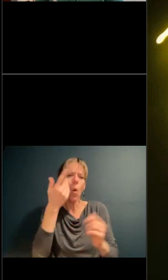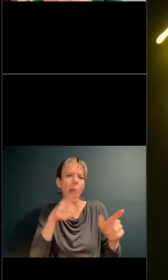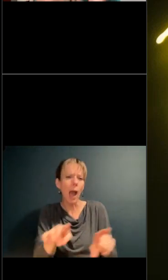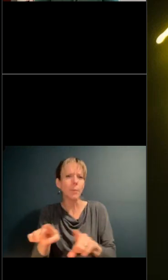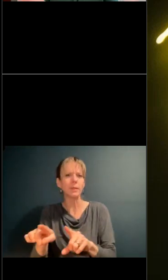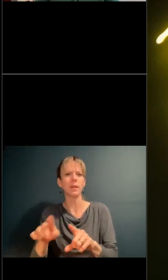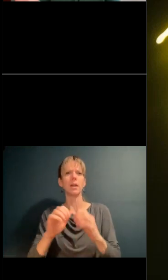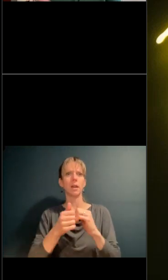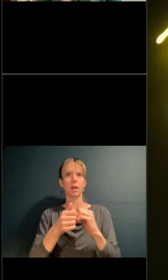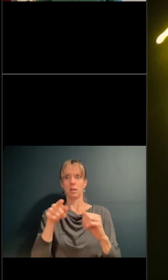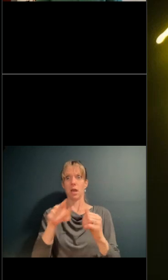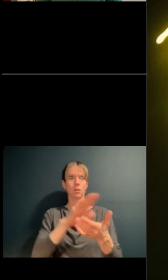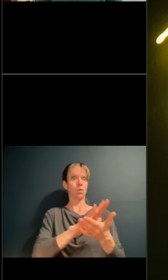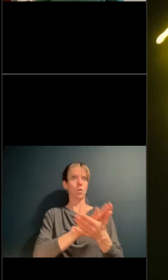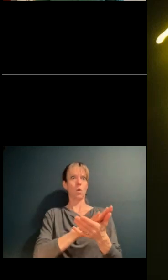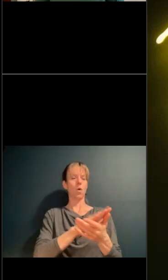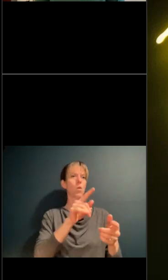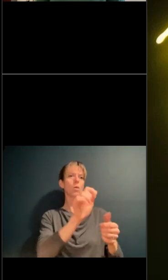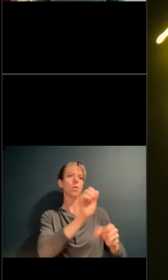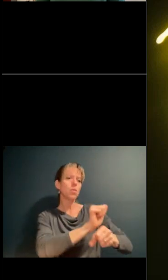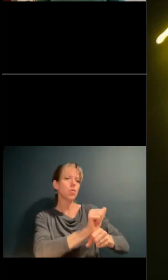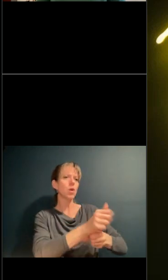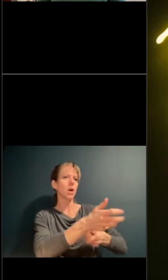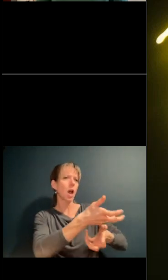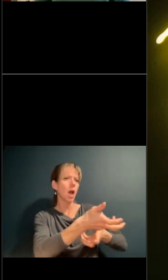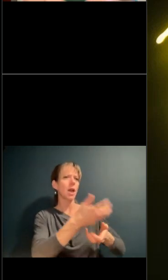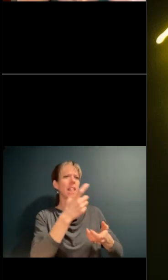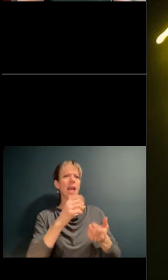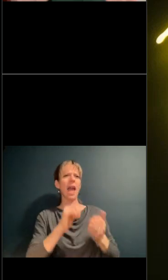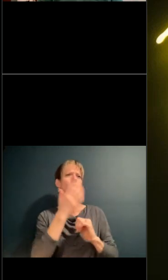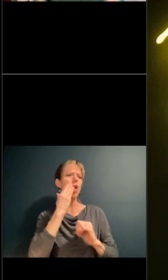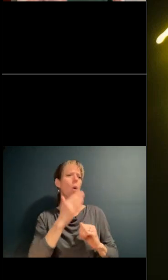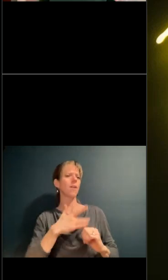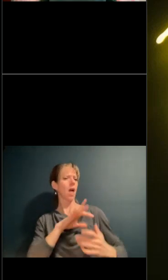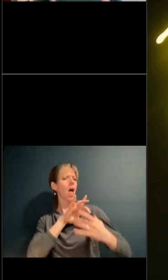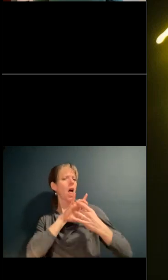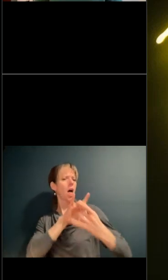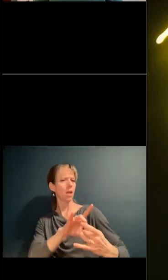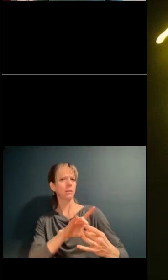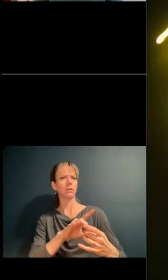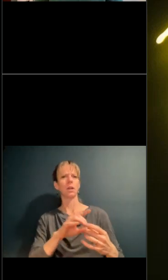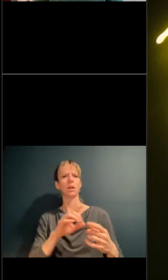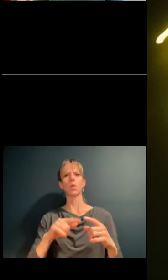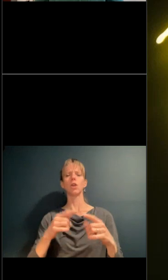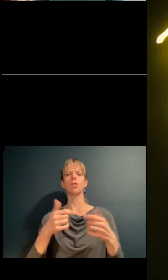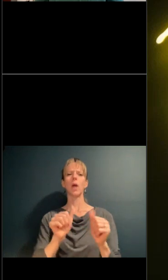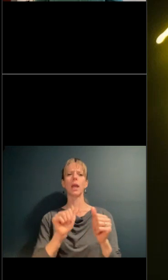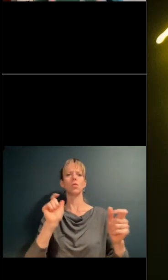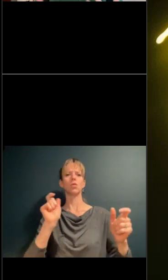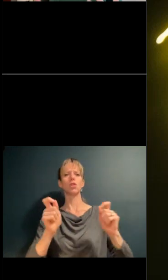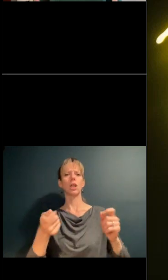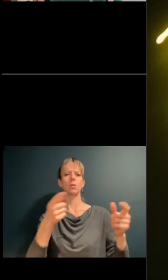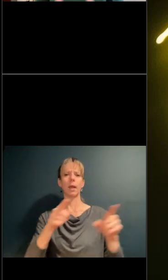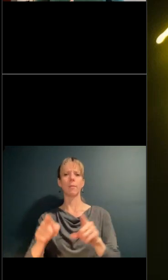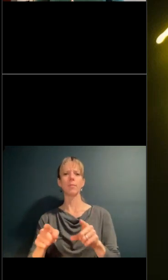Or the schools we work in? The workplaces we are trying to open up and change? Belonging is one of those words